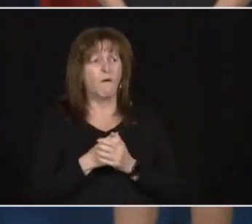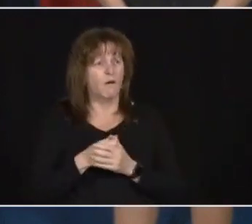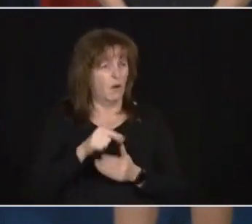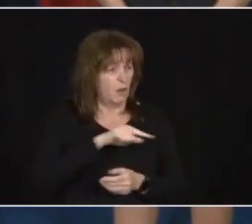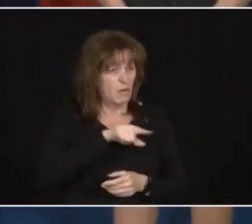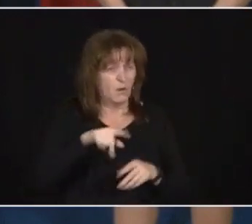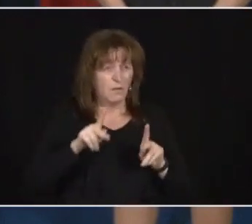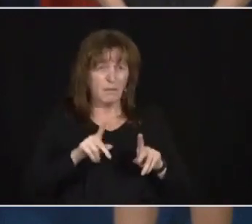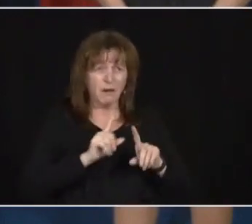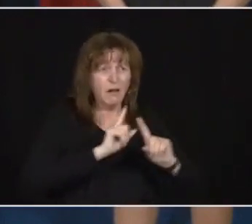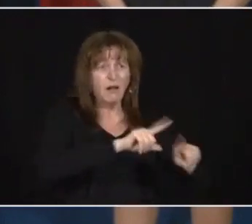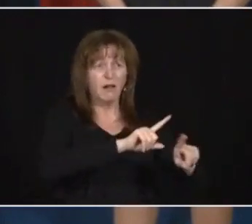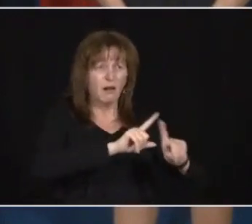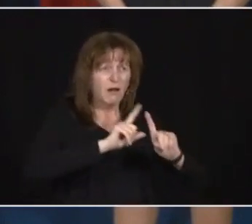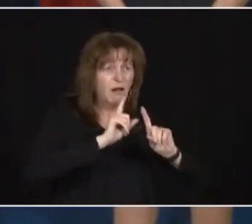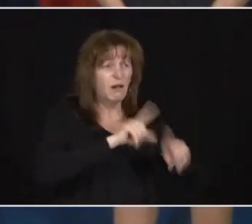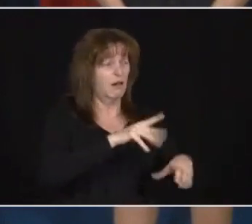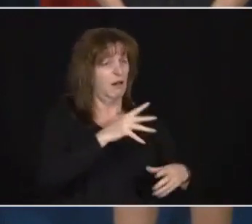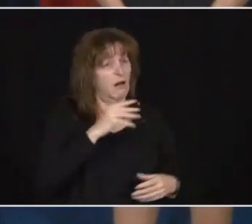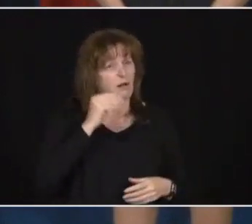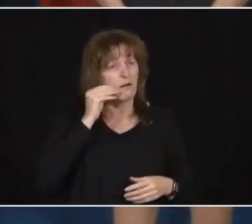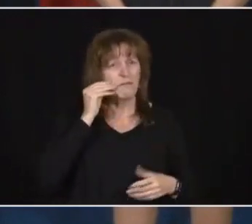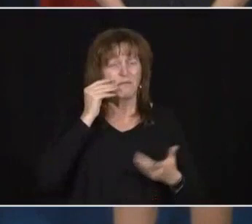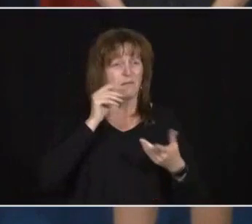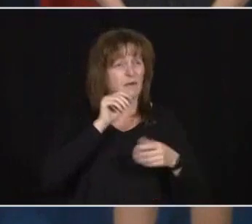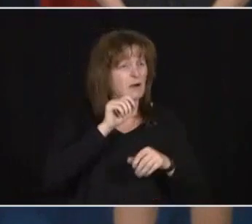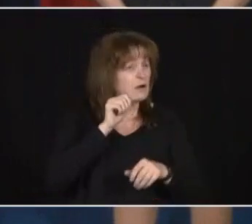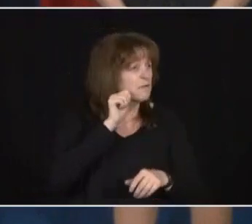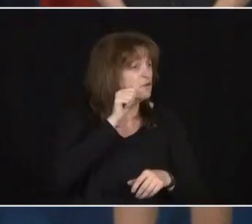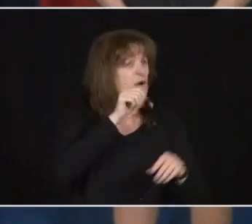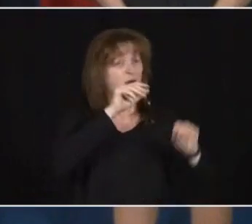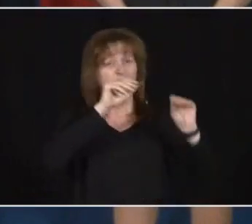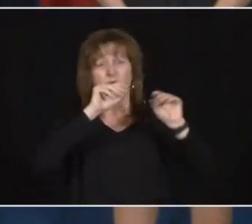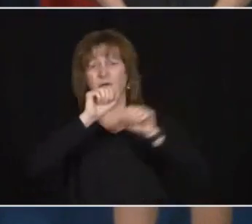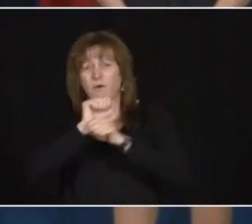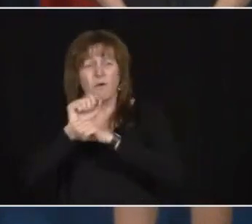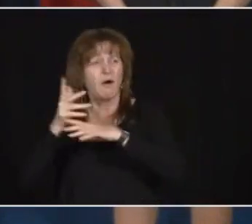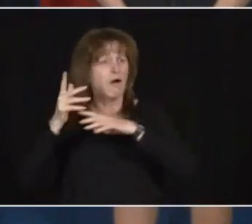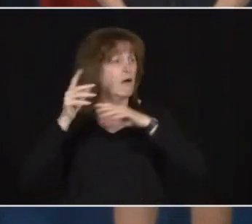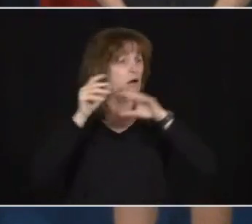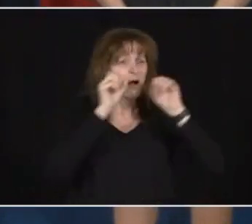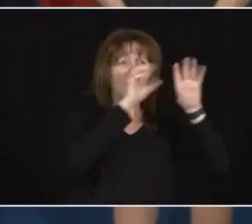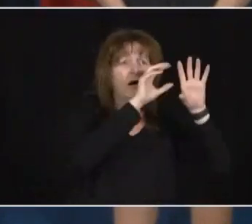out, making sure that they serve us as they go through the line. And, my friends,